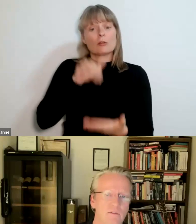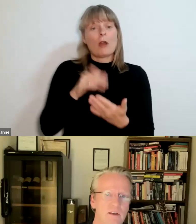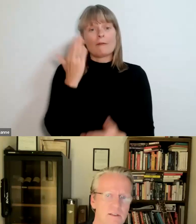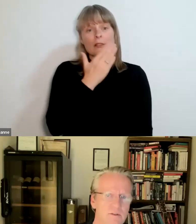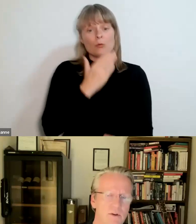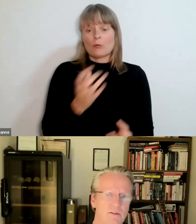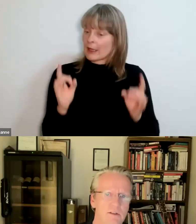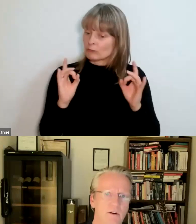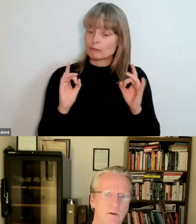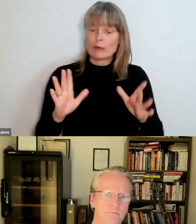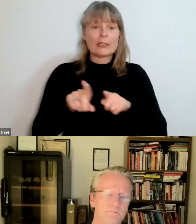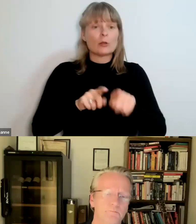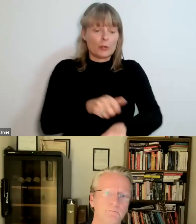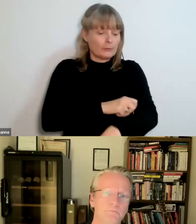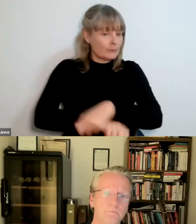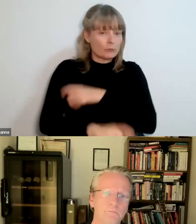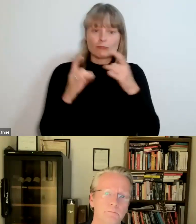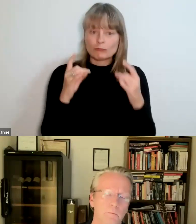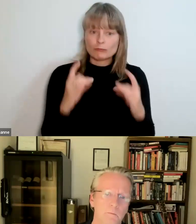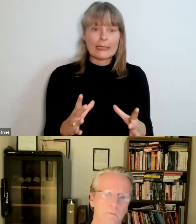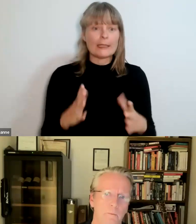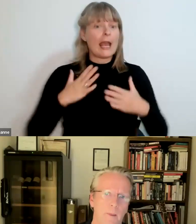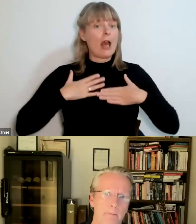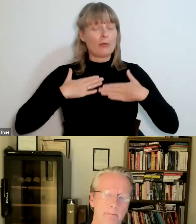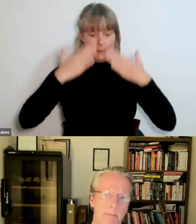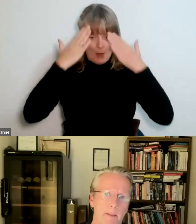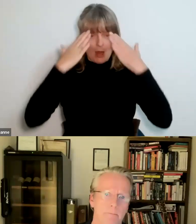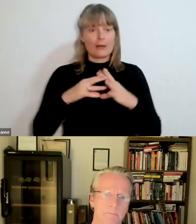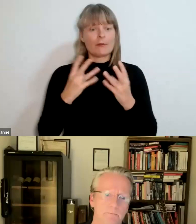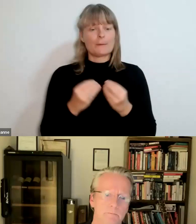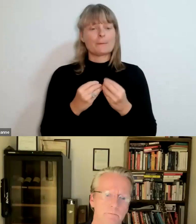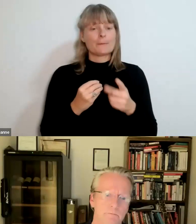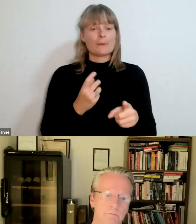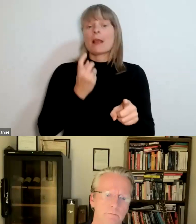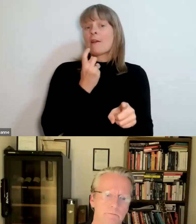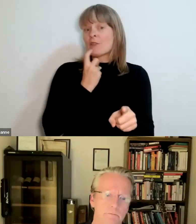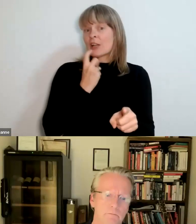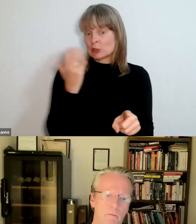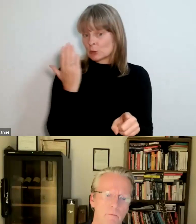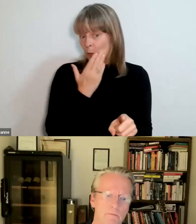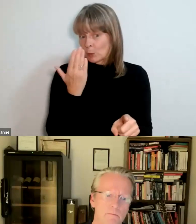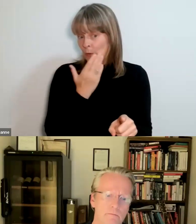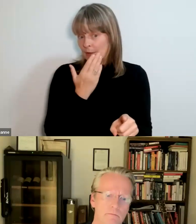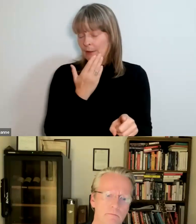everybody, that all the children, when they are in school they are ready to learn, and we can avoid these